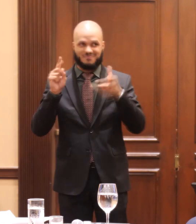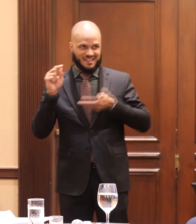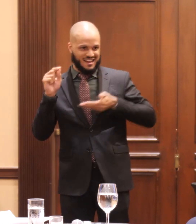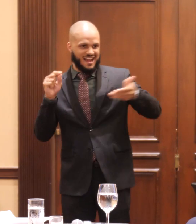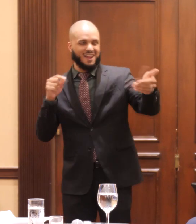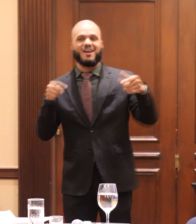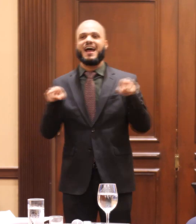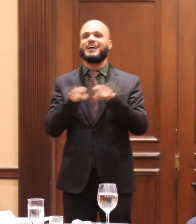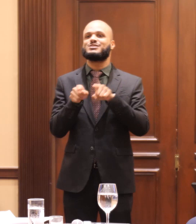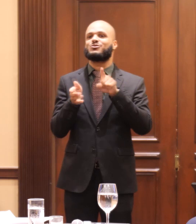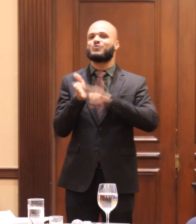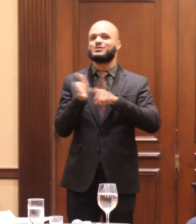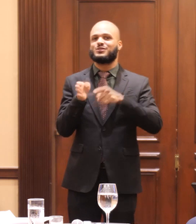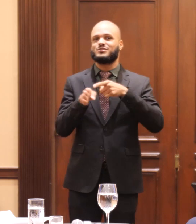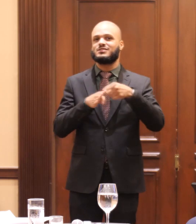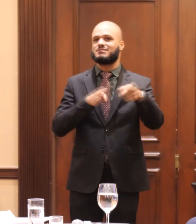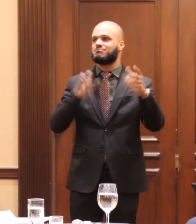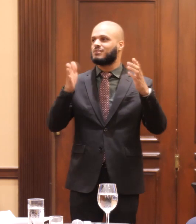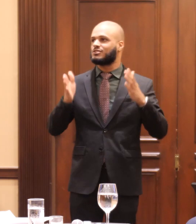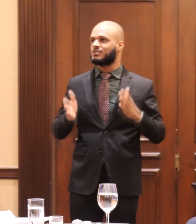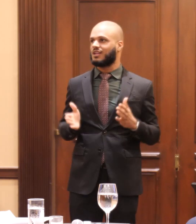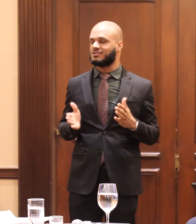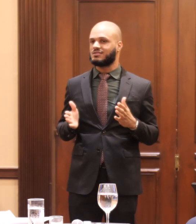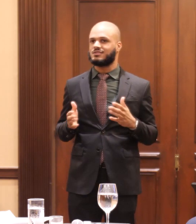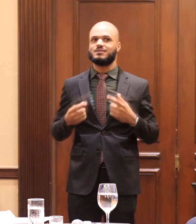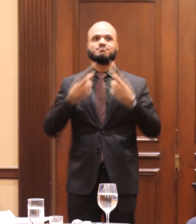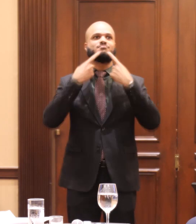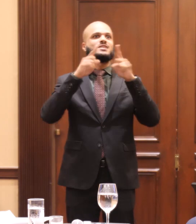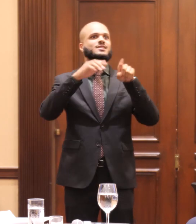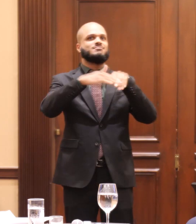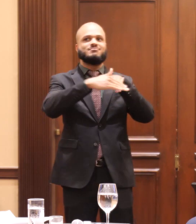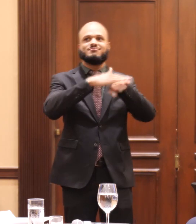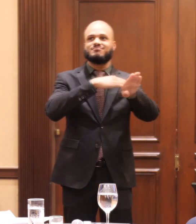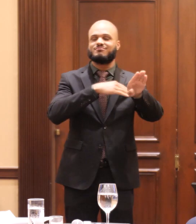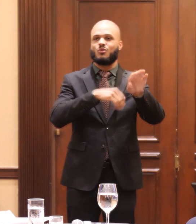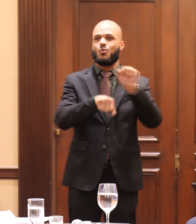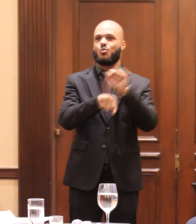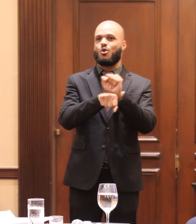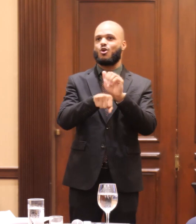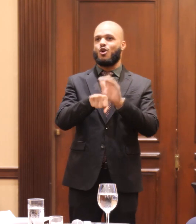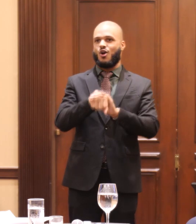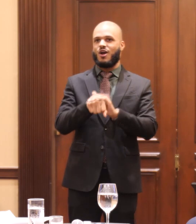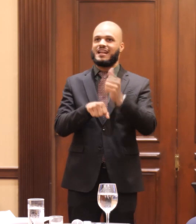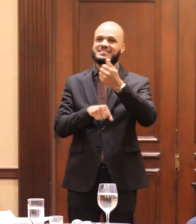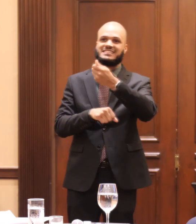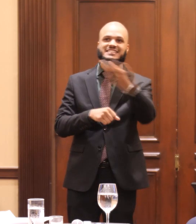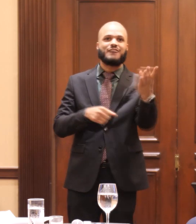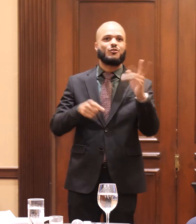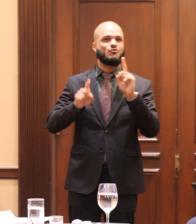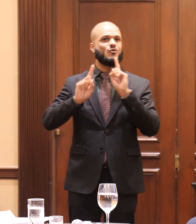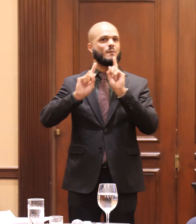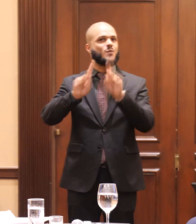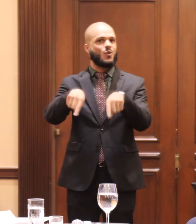specialist. And that was what gave me the chance to work on the several reports that I that I worked